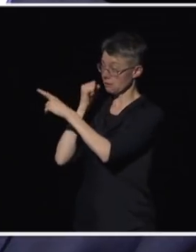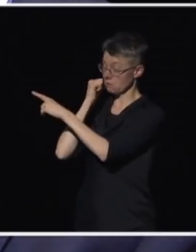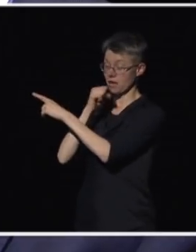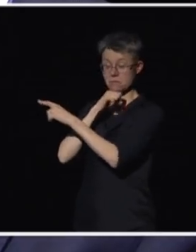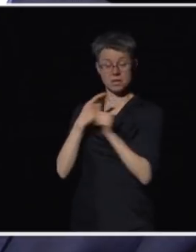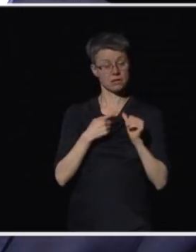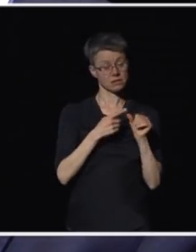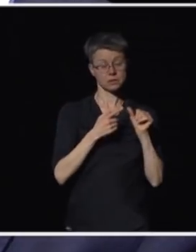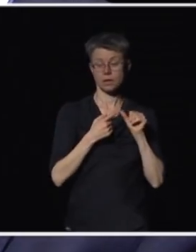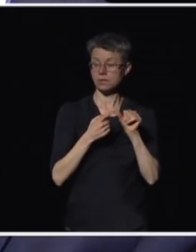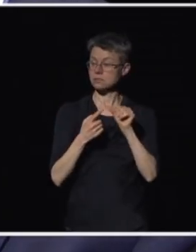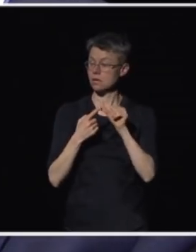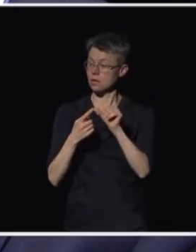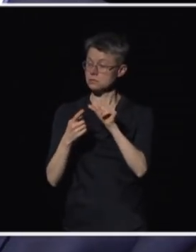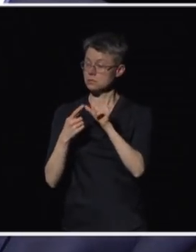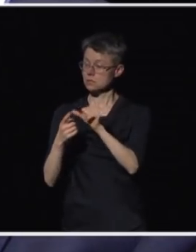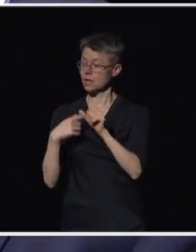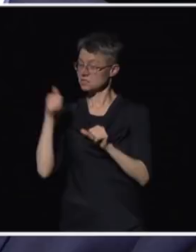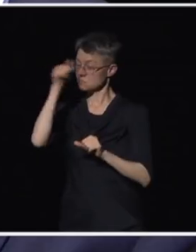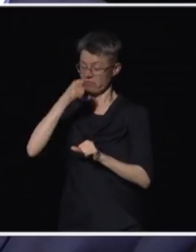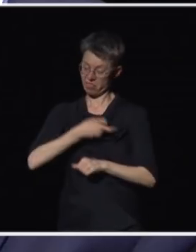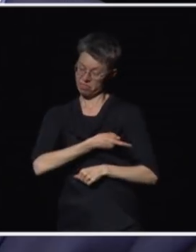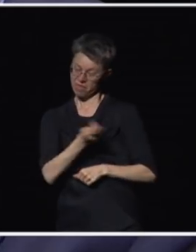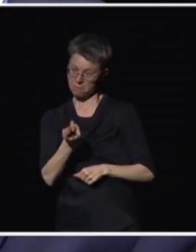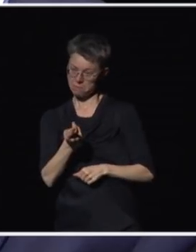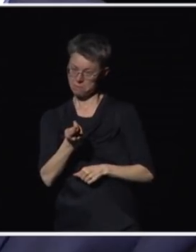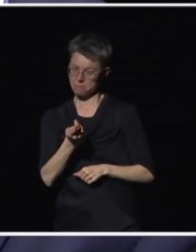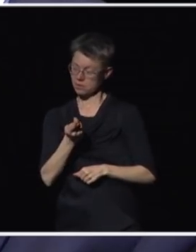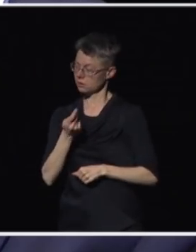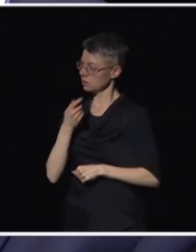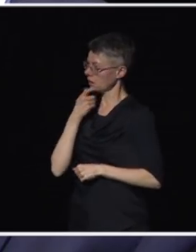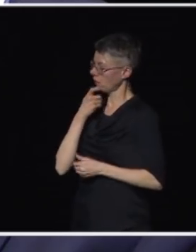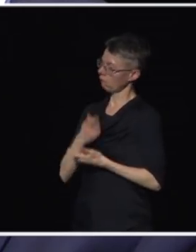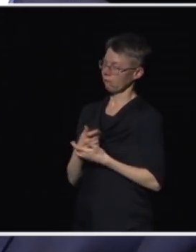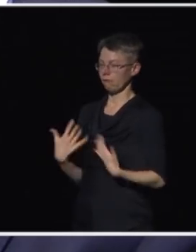and seem, you know, almost smarter than them. It was a tremendous thing, you know, almost like --